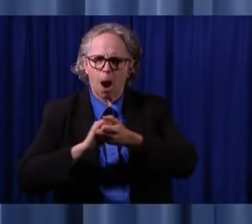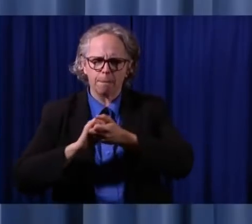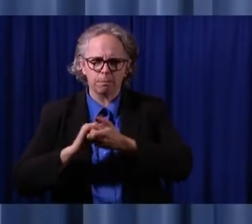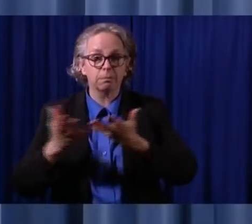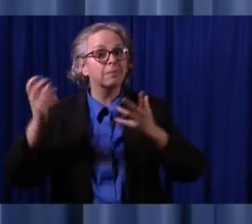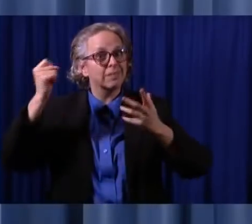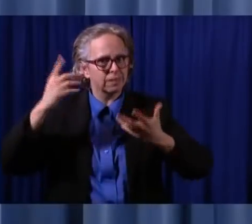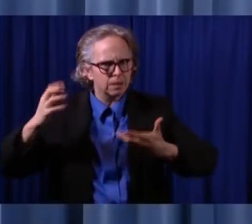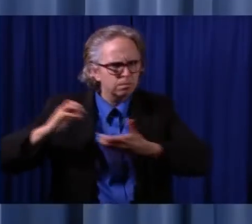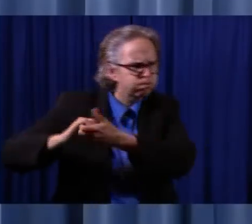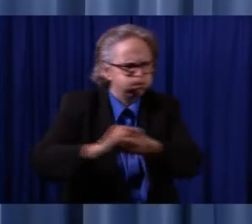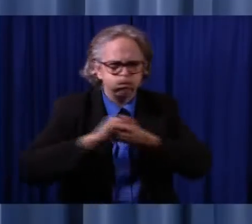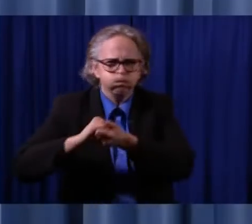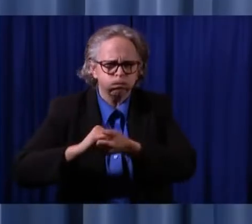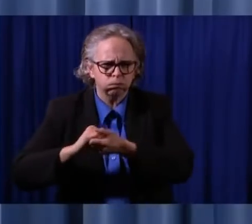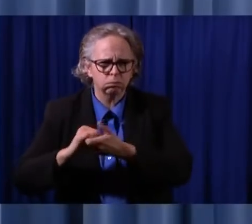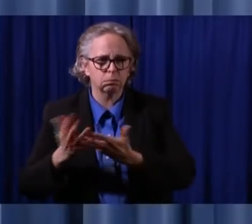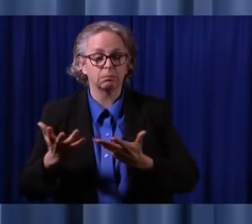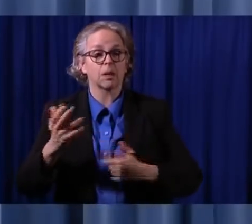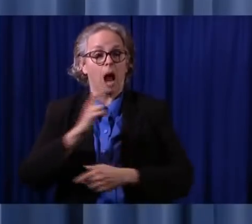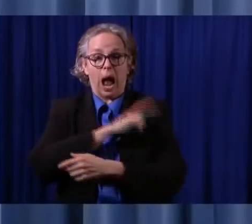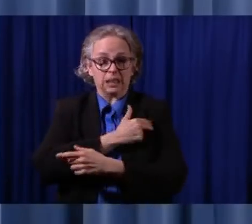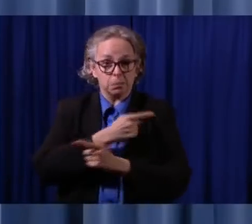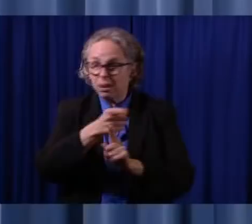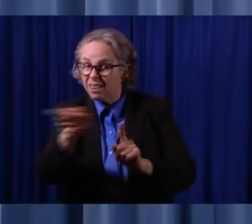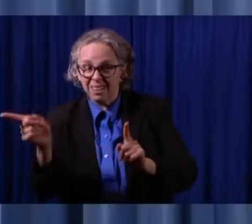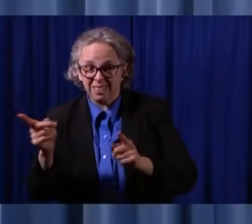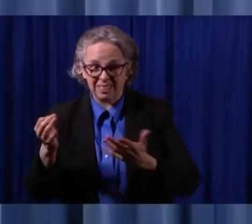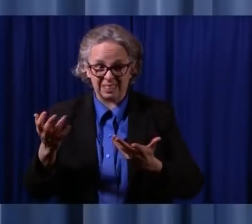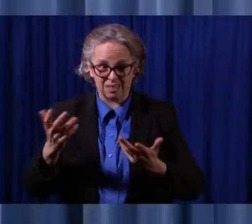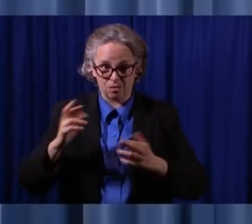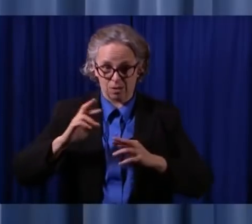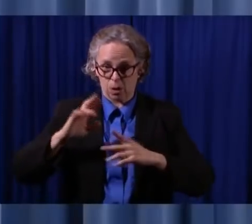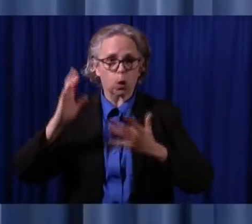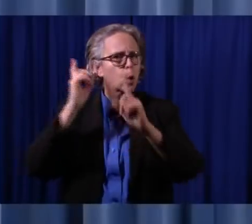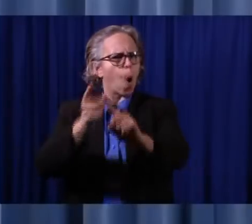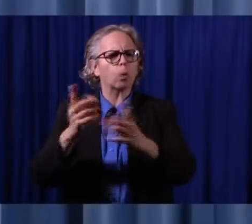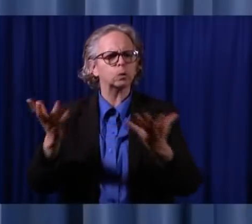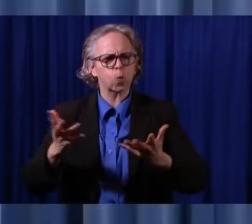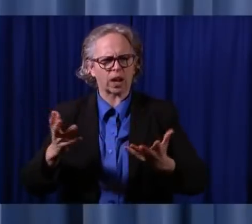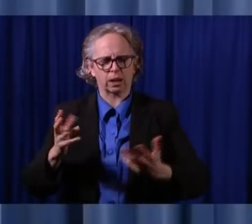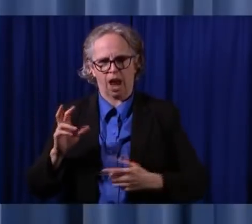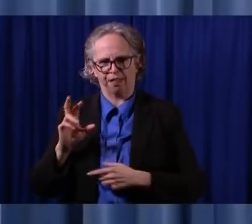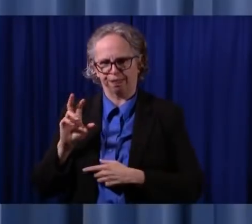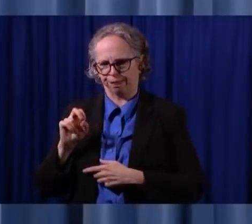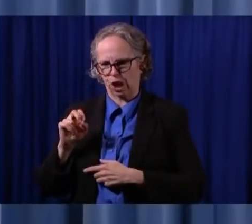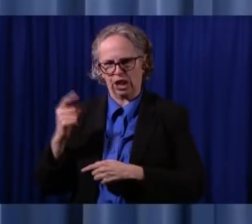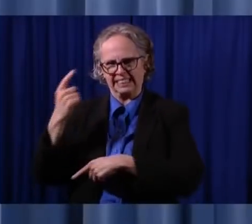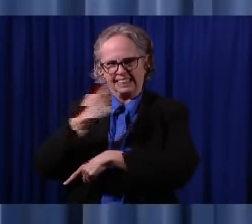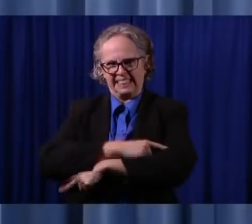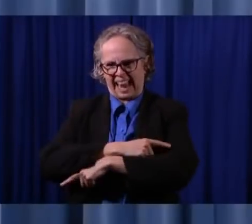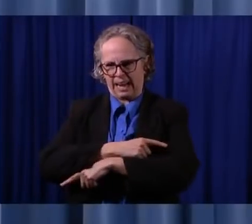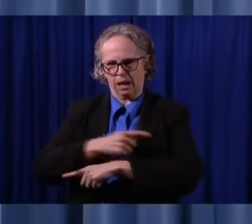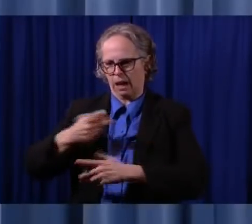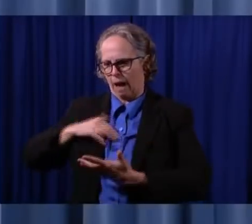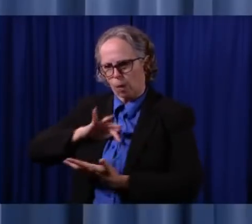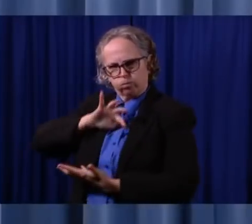STATE AGENCIES, INCLUDING THE OHIO DEPARTMENT OF HEALTH, OHIO DEPARTMENT OF MEDICAID, AND PUBLIC SAFETY. IN ADDITION TO HOSPITALS'S OWN